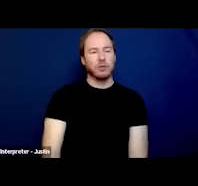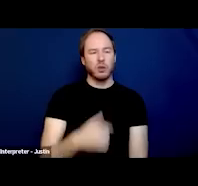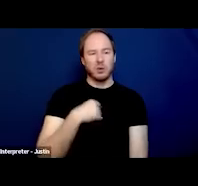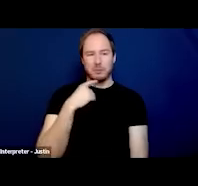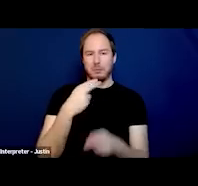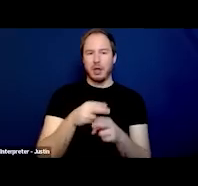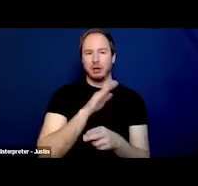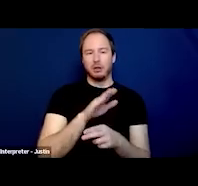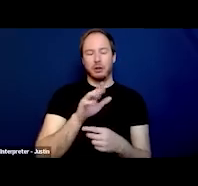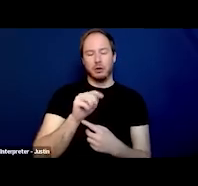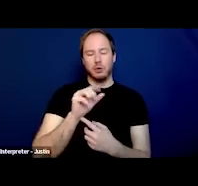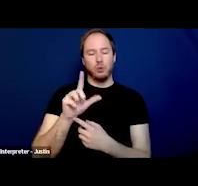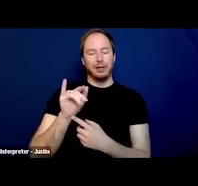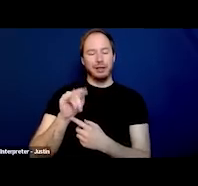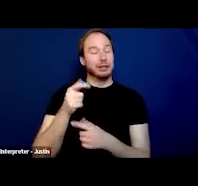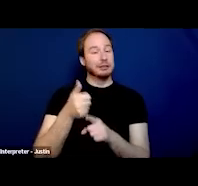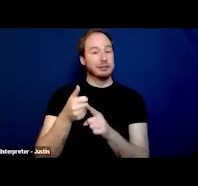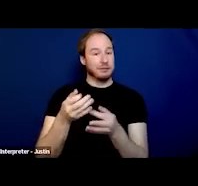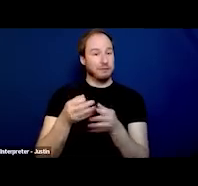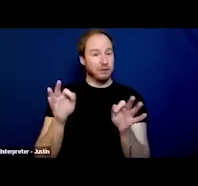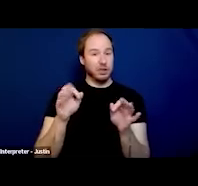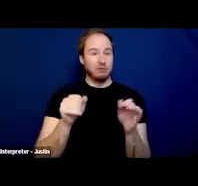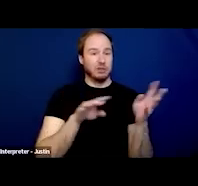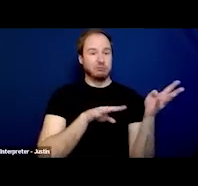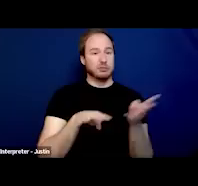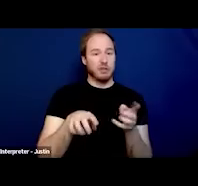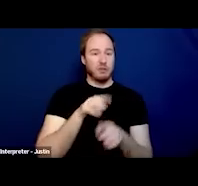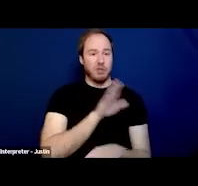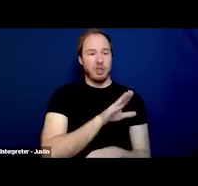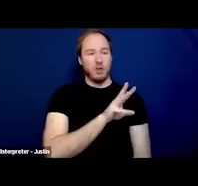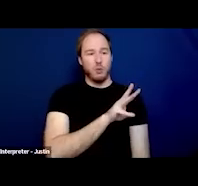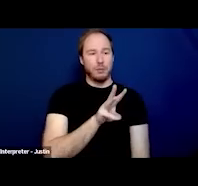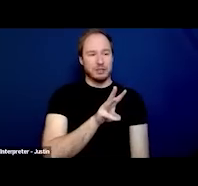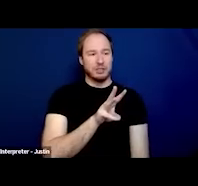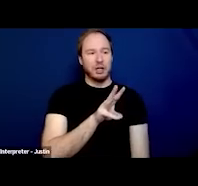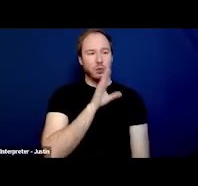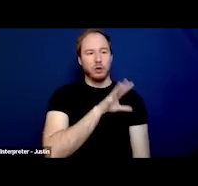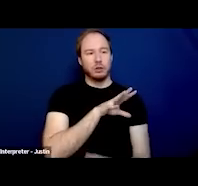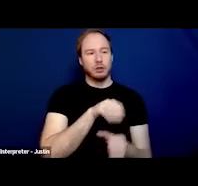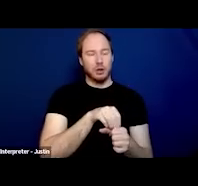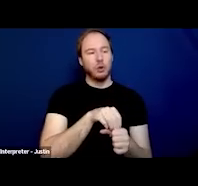it's a free toolkit that's available for a download from the website there. It includes training tools,